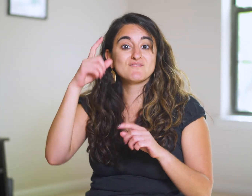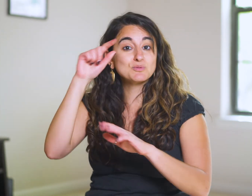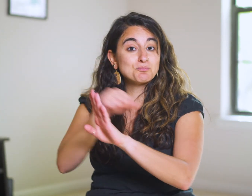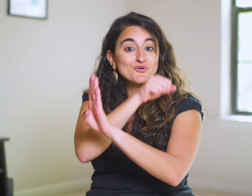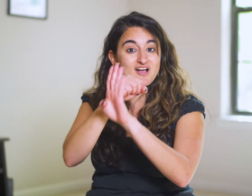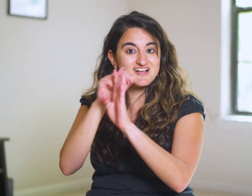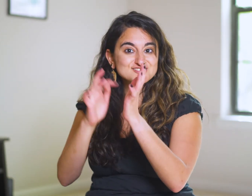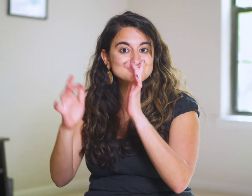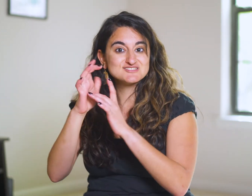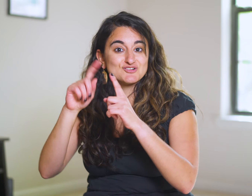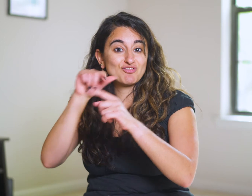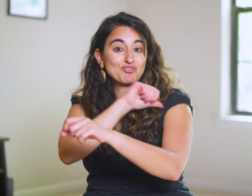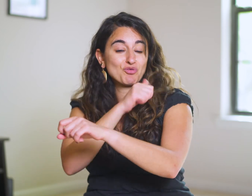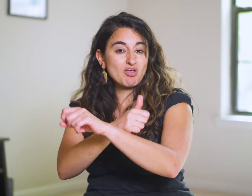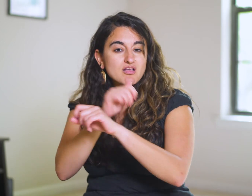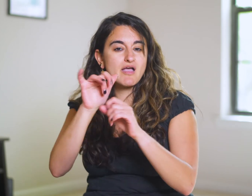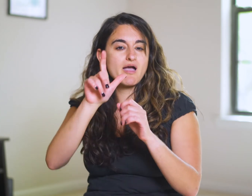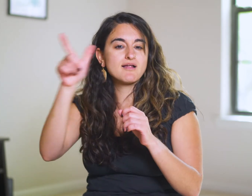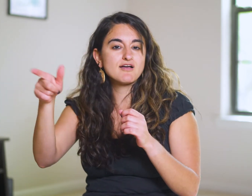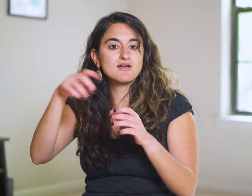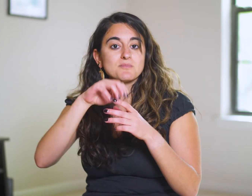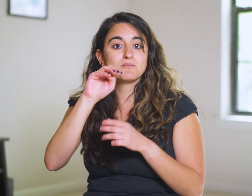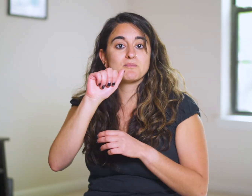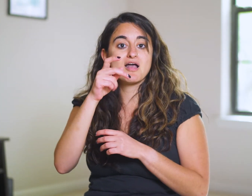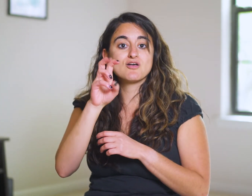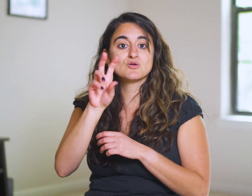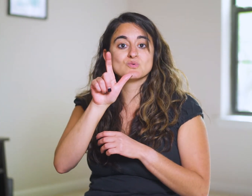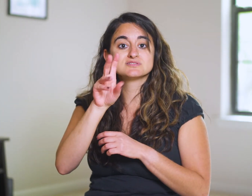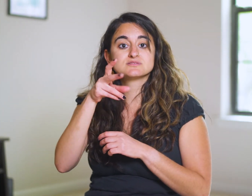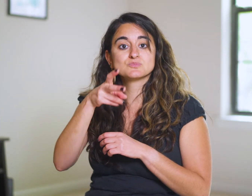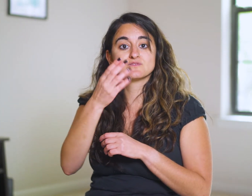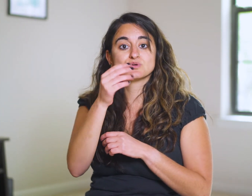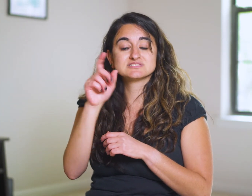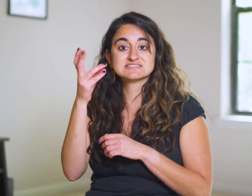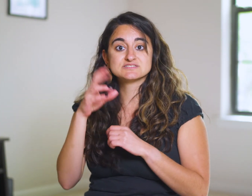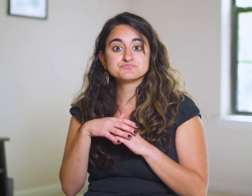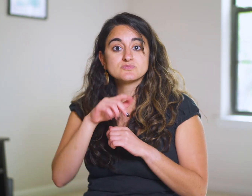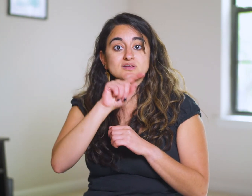for betraying Jesus to the authorities (Matthew 26:14-16).